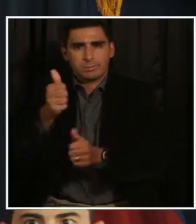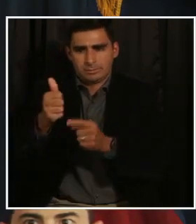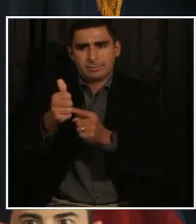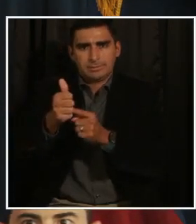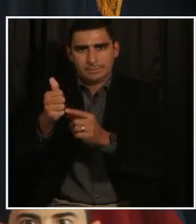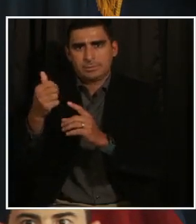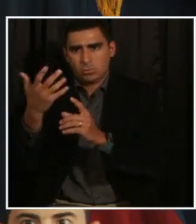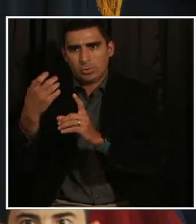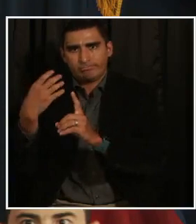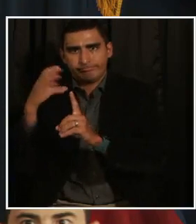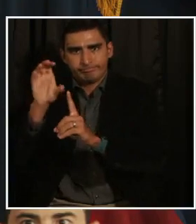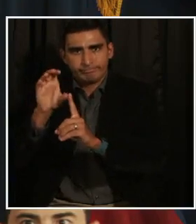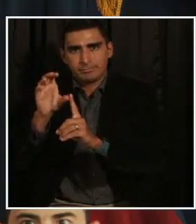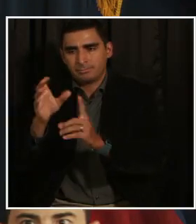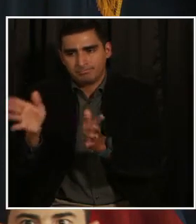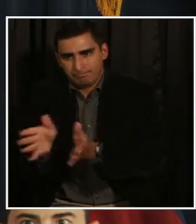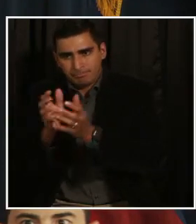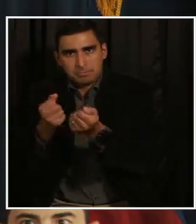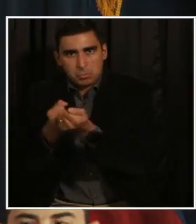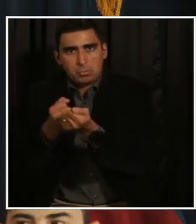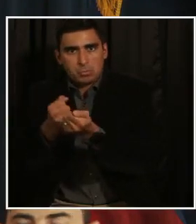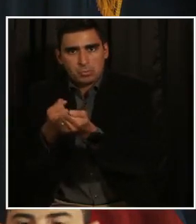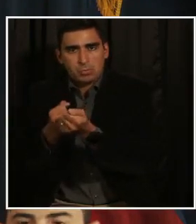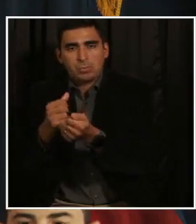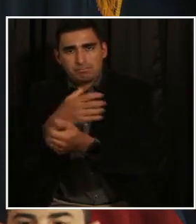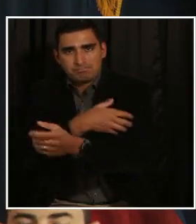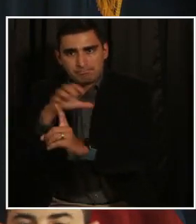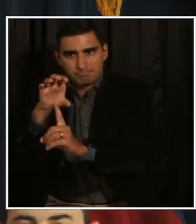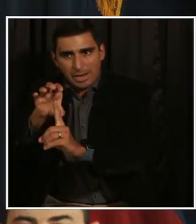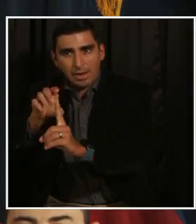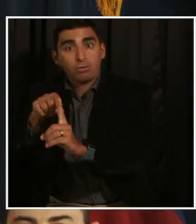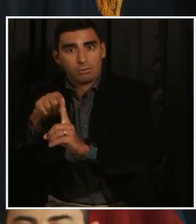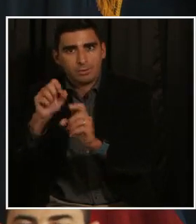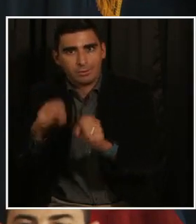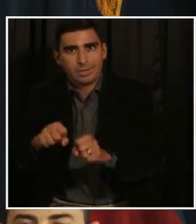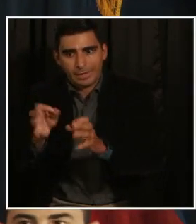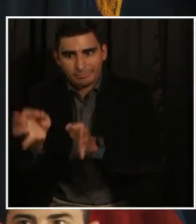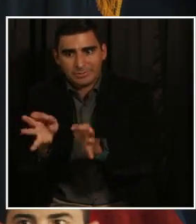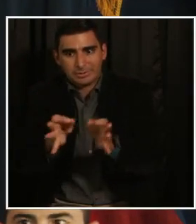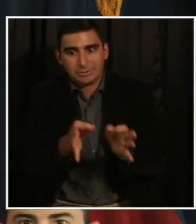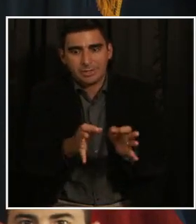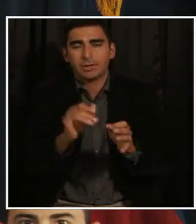education including uh the the tool we've made available of of universal testing for kids